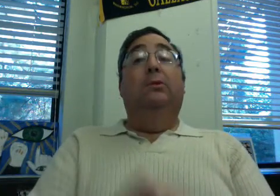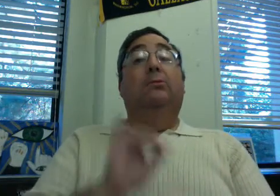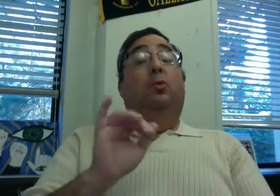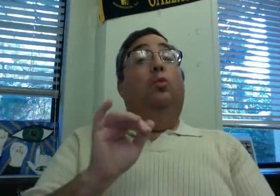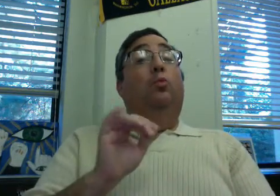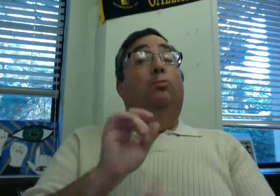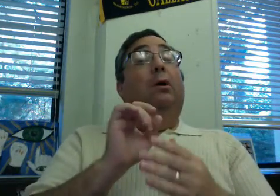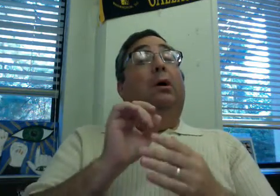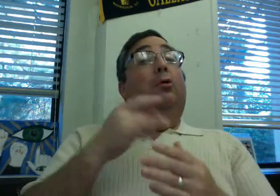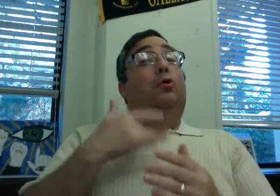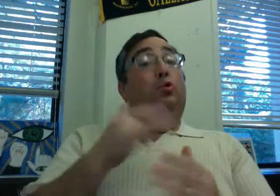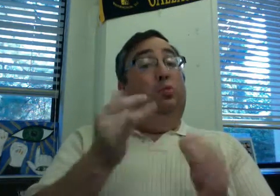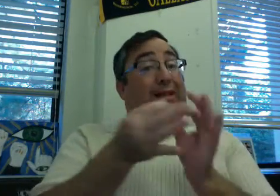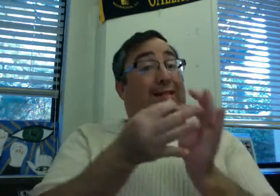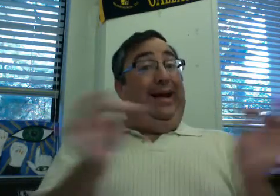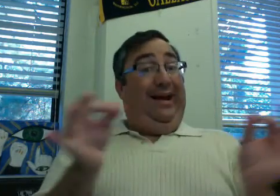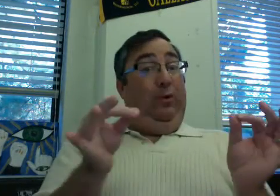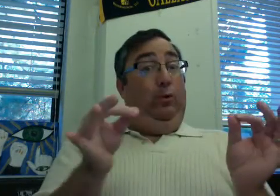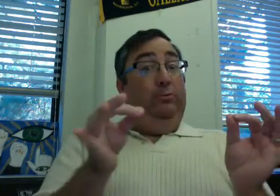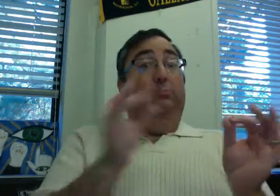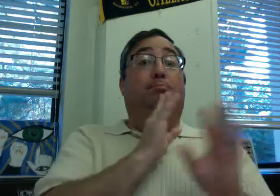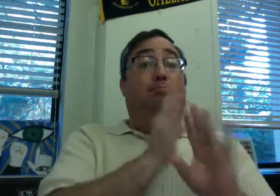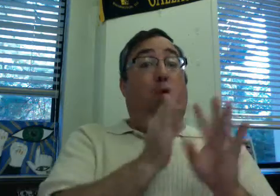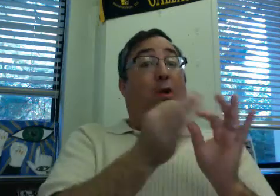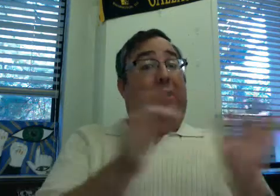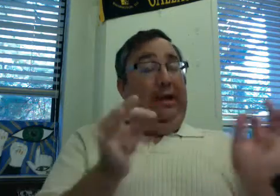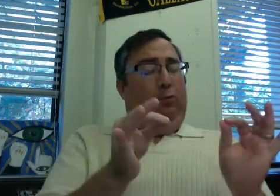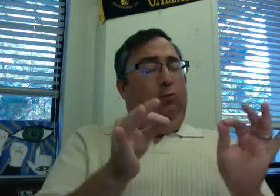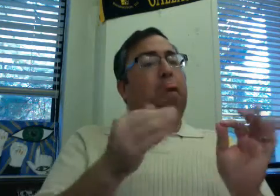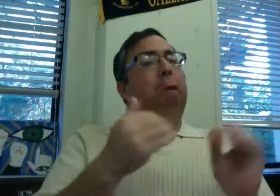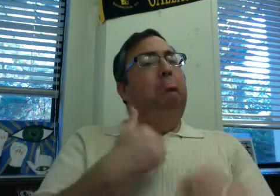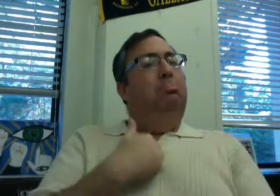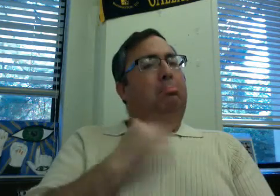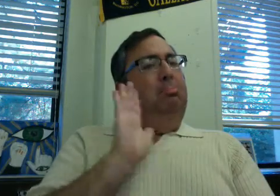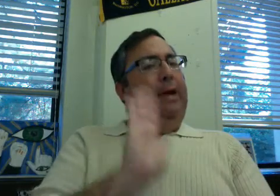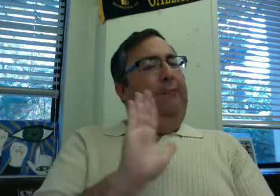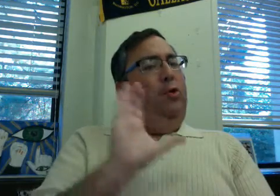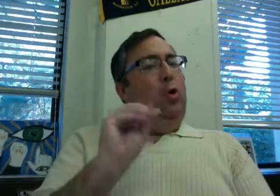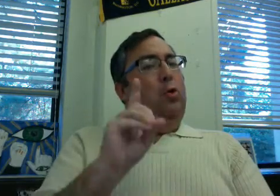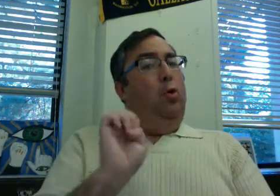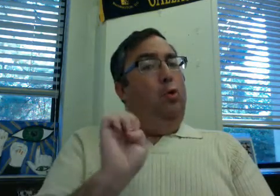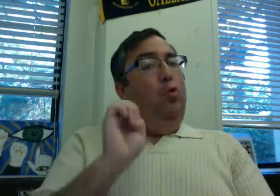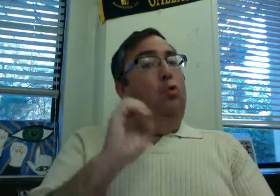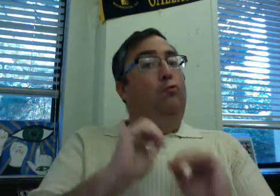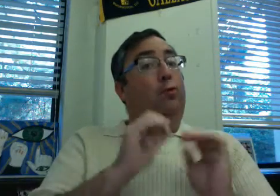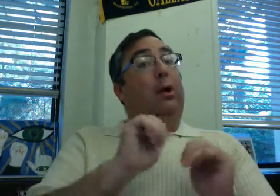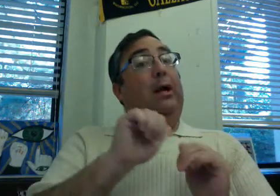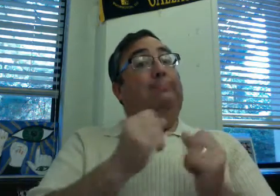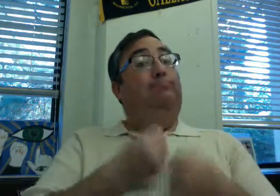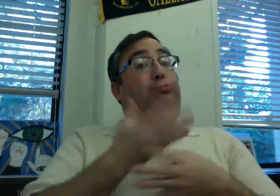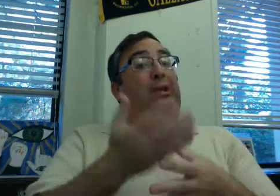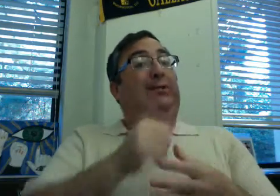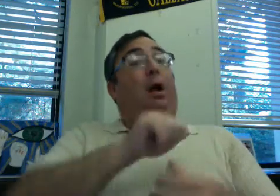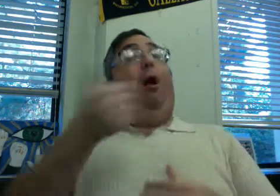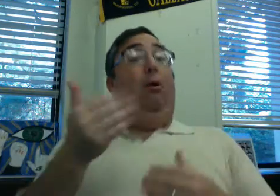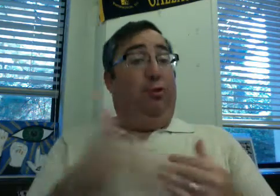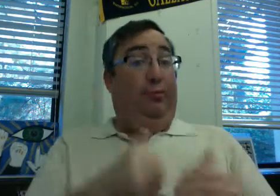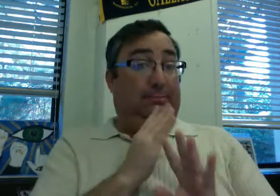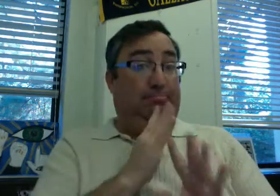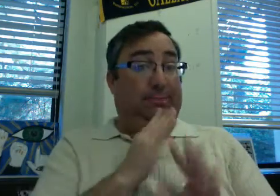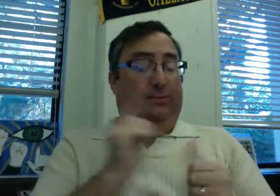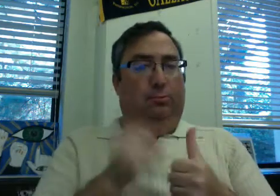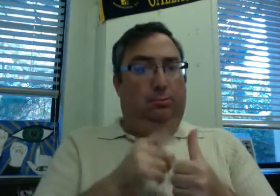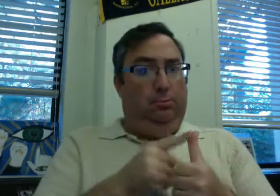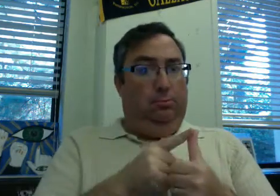Spoken languages have codes for expressing language in ways other than speech.